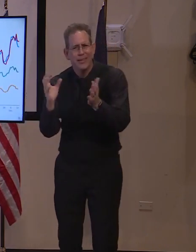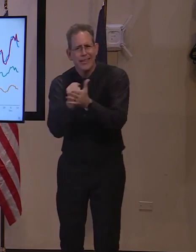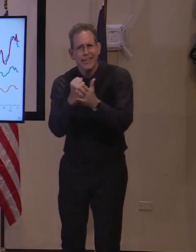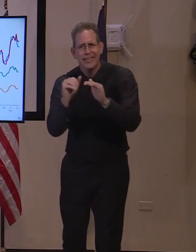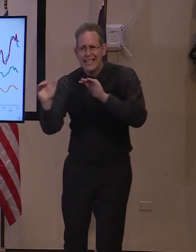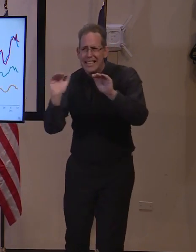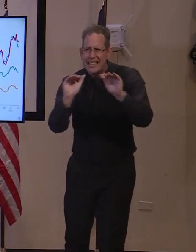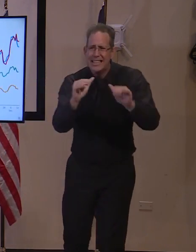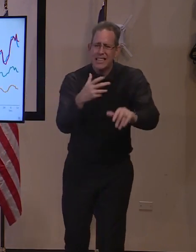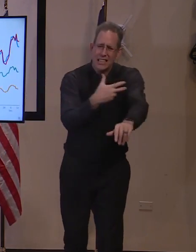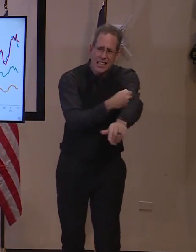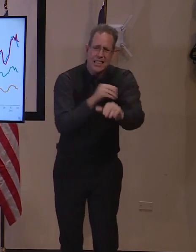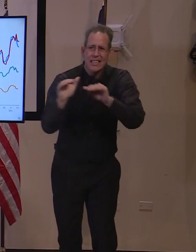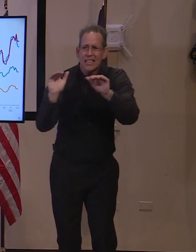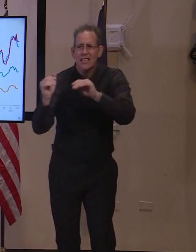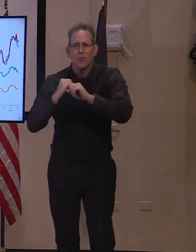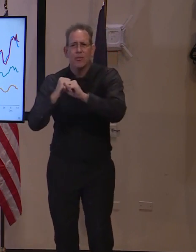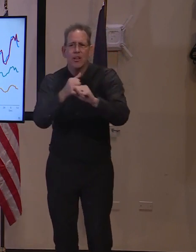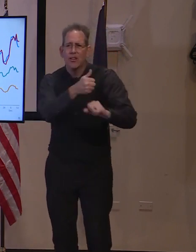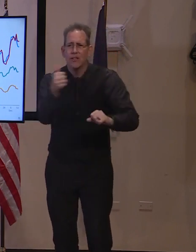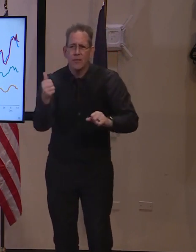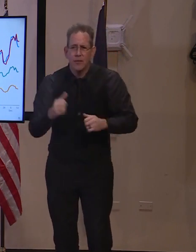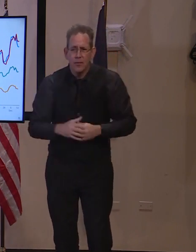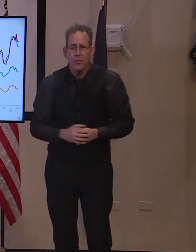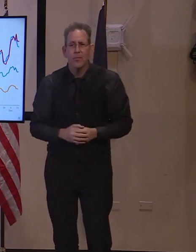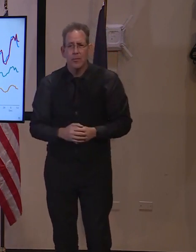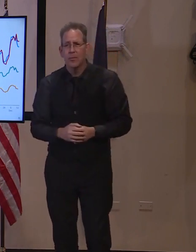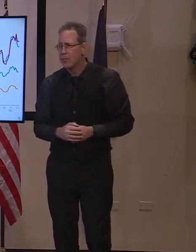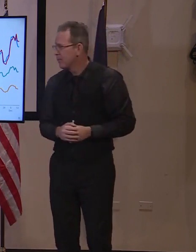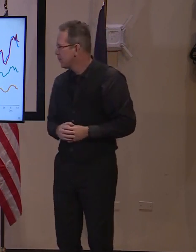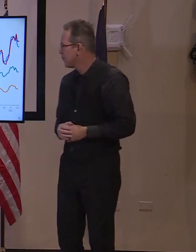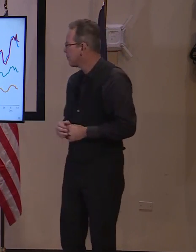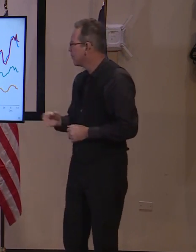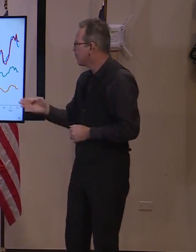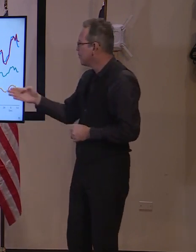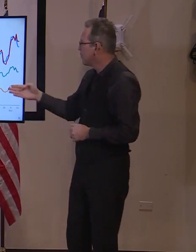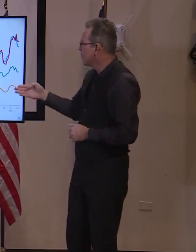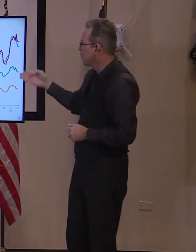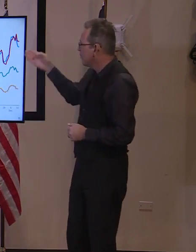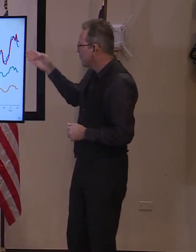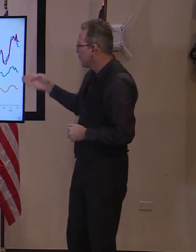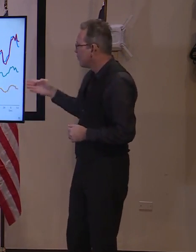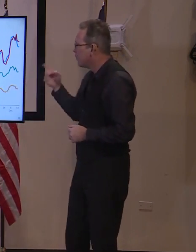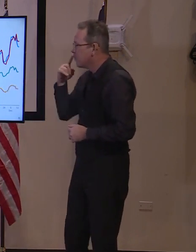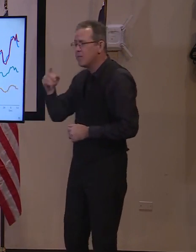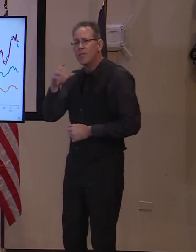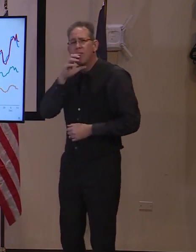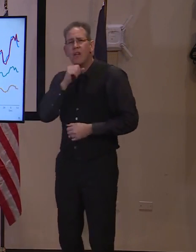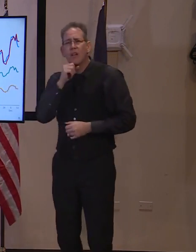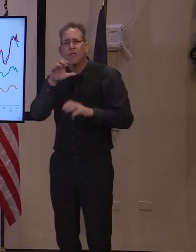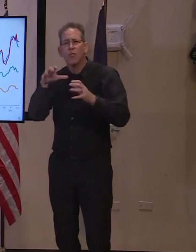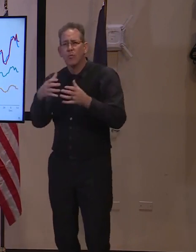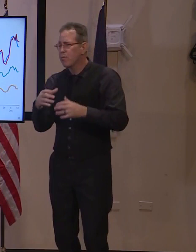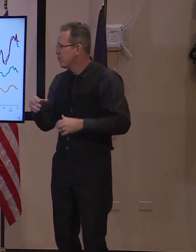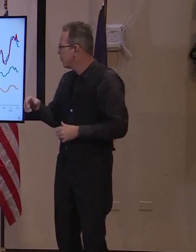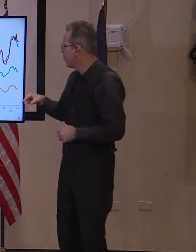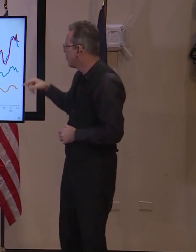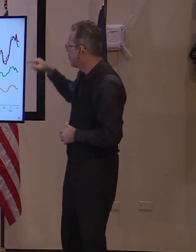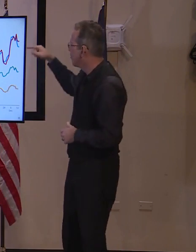most vaccinated and most boosted that 65 and older continues to have the lowest case rates here. Compared to the other age groups, you will see, all of